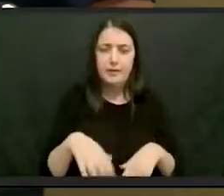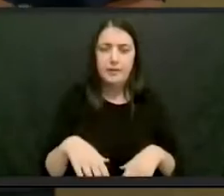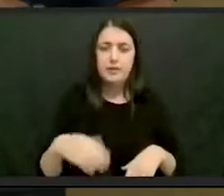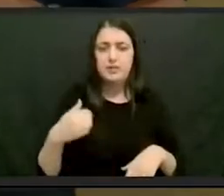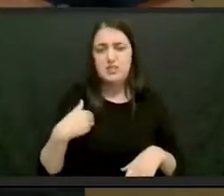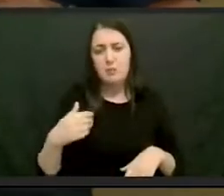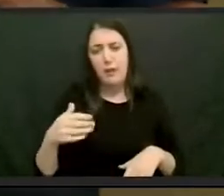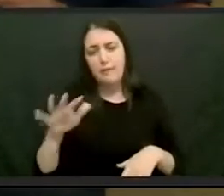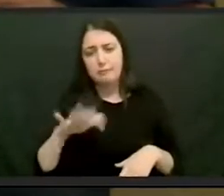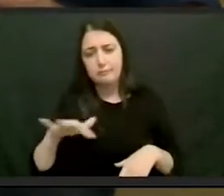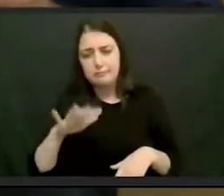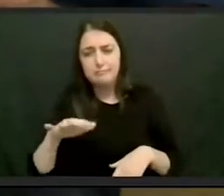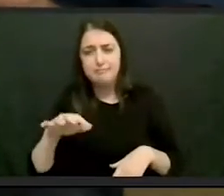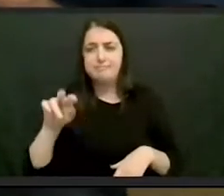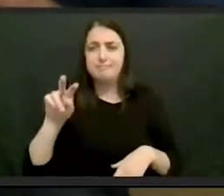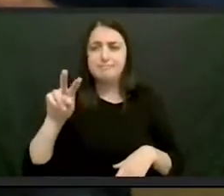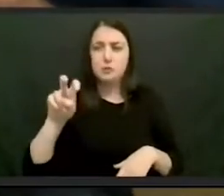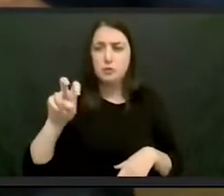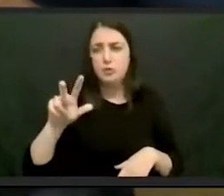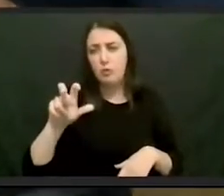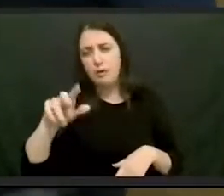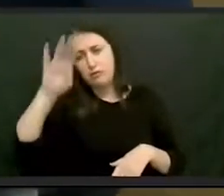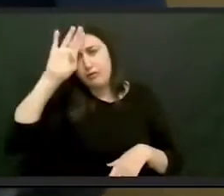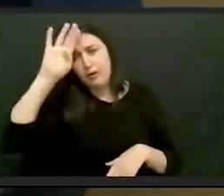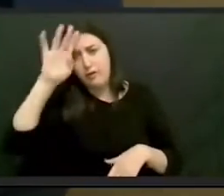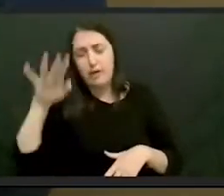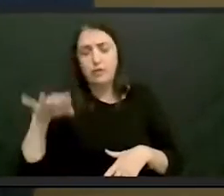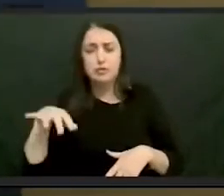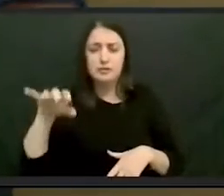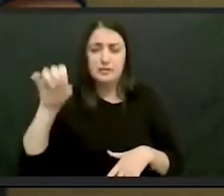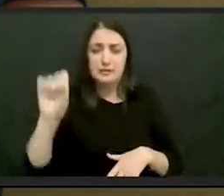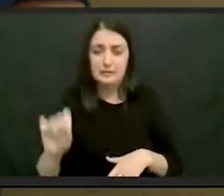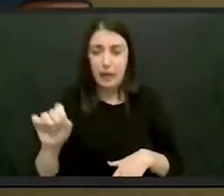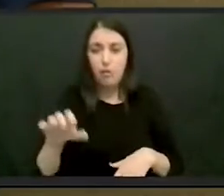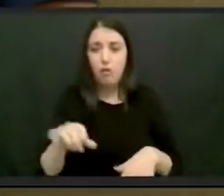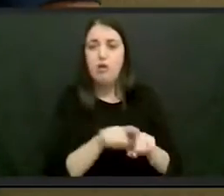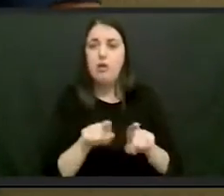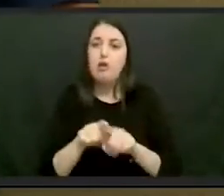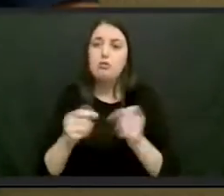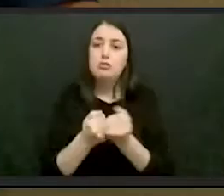staff. Those are staff that work so we have maps. Those are make sure people are fed. They're the logistical support